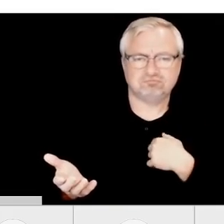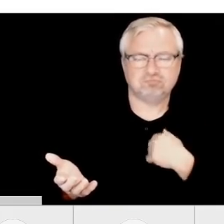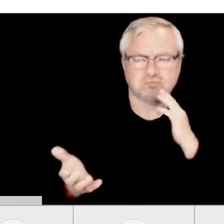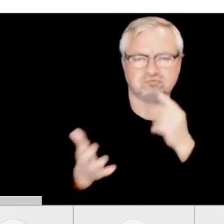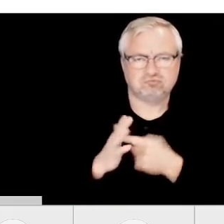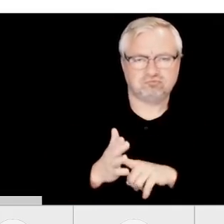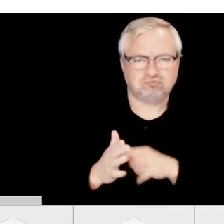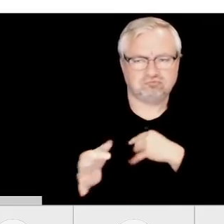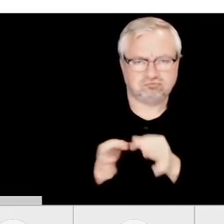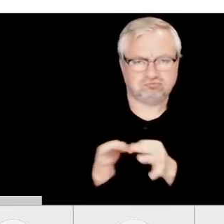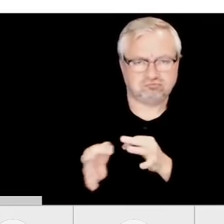thoughts as well.